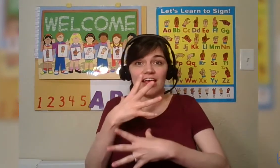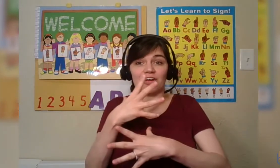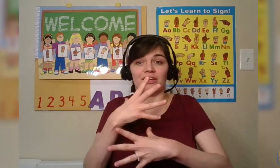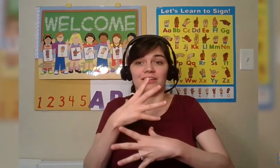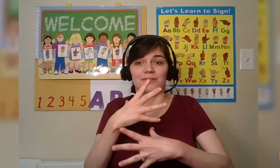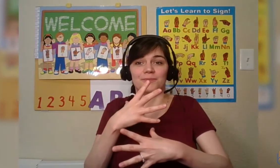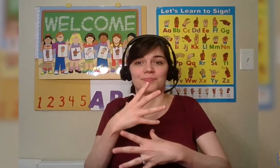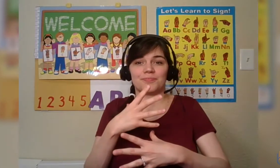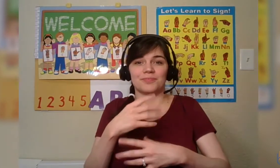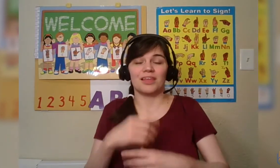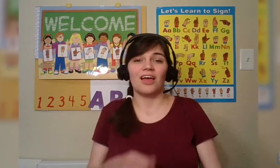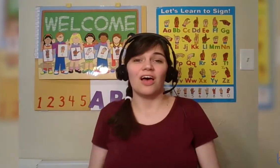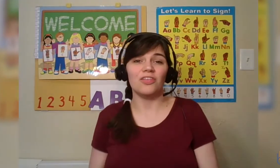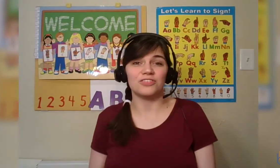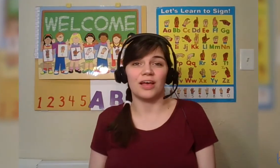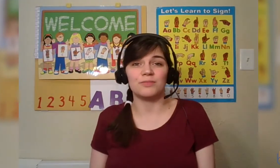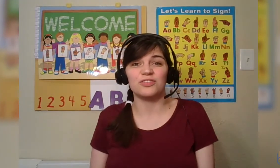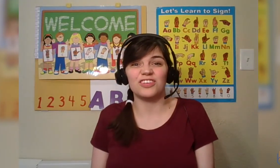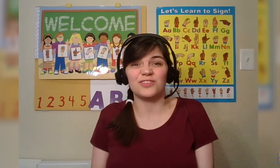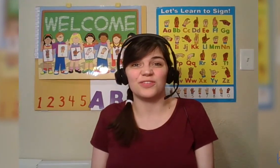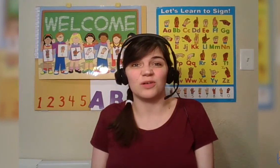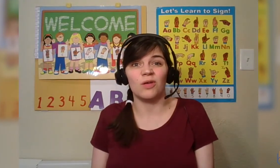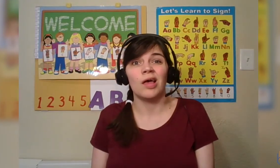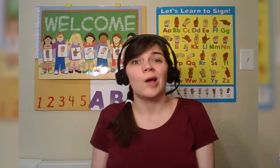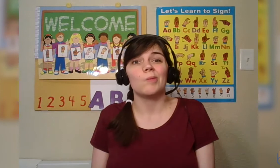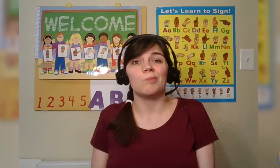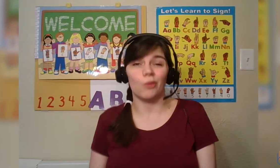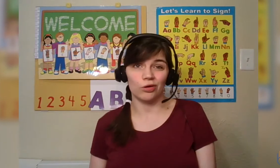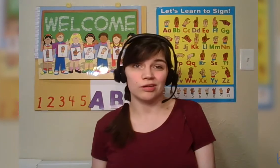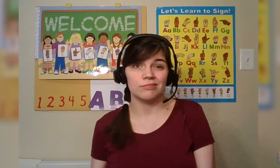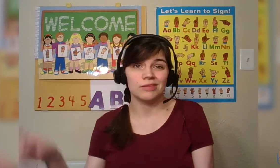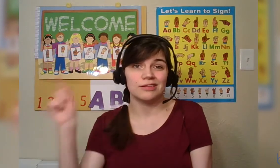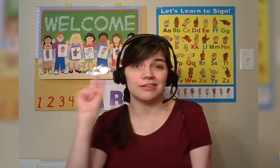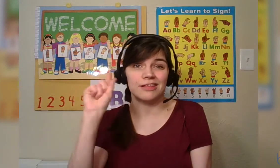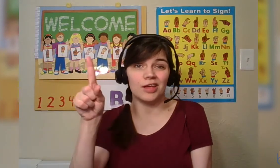Other times you just feel bored. To sign,